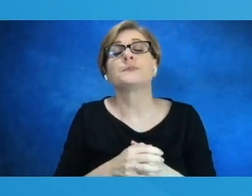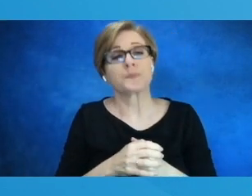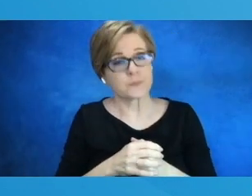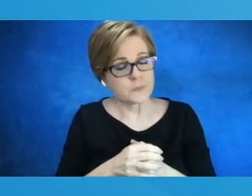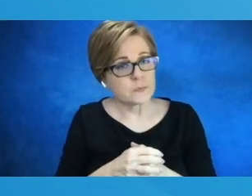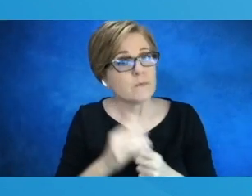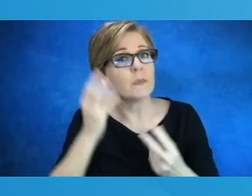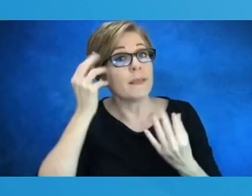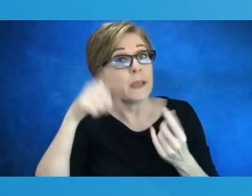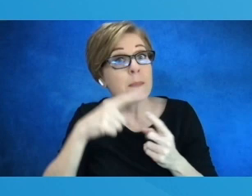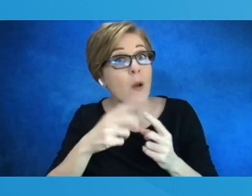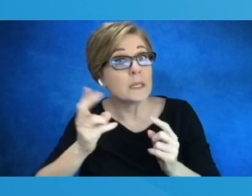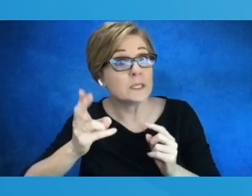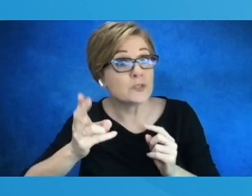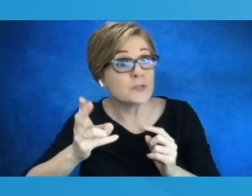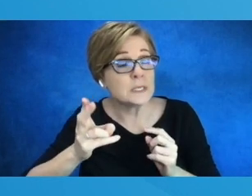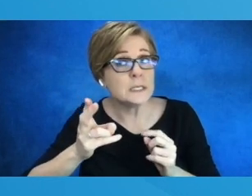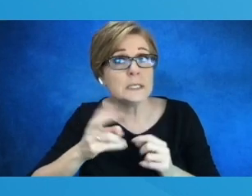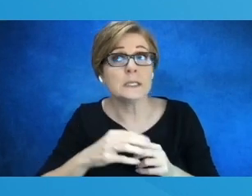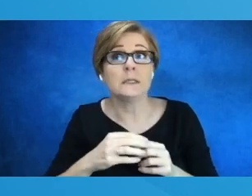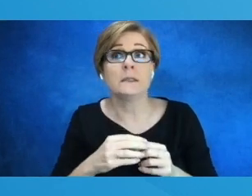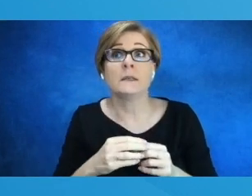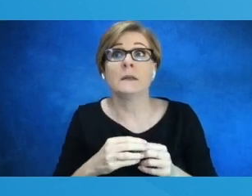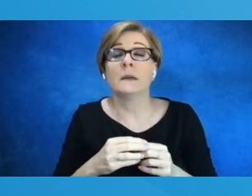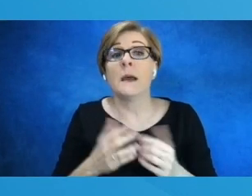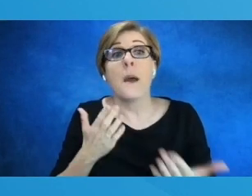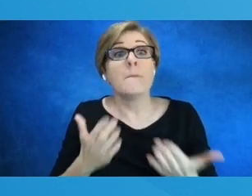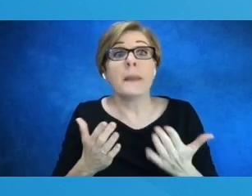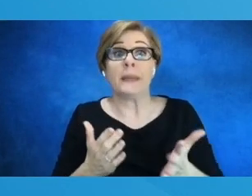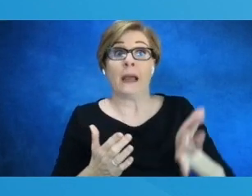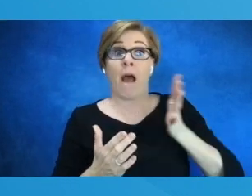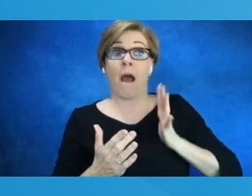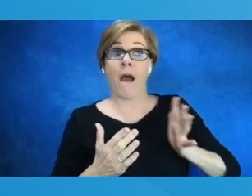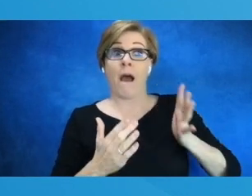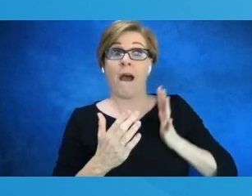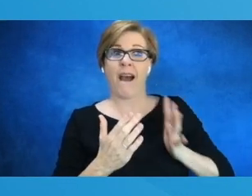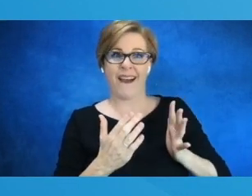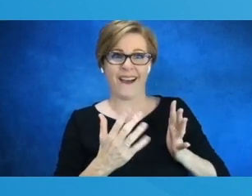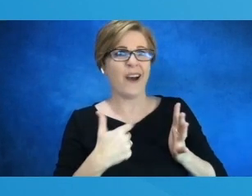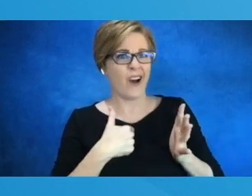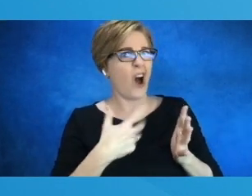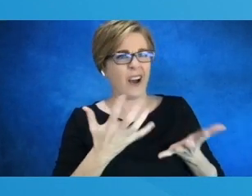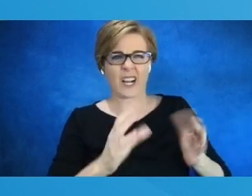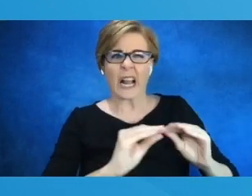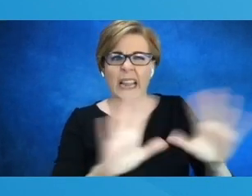maybe what once was considered or appeared clear may need to be revisited.